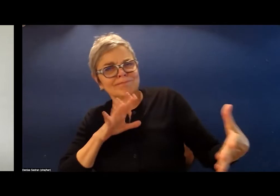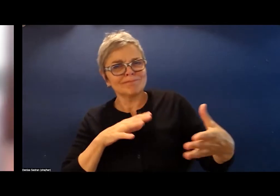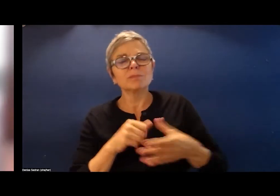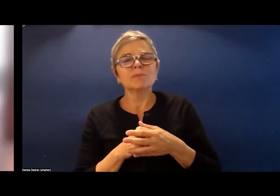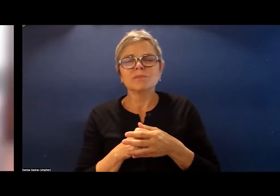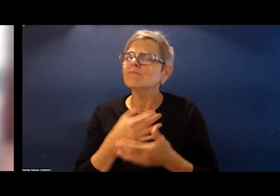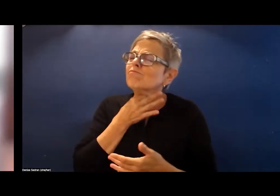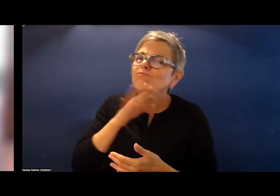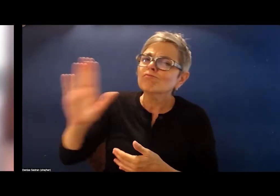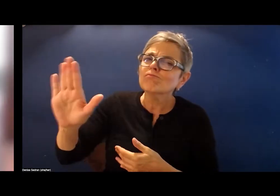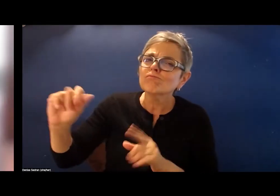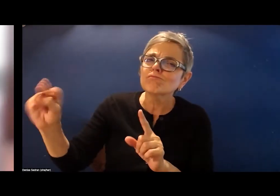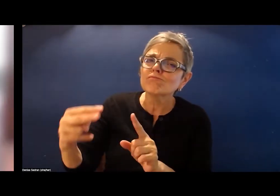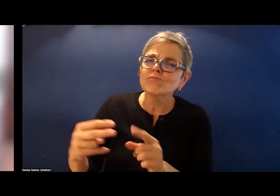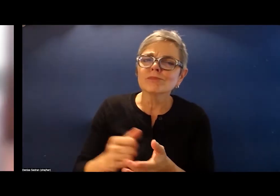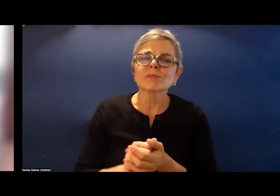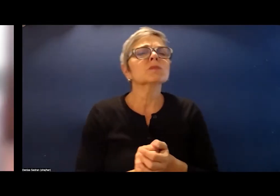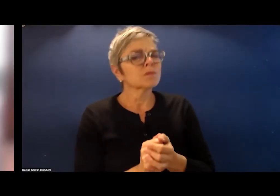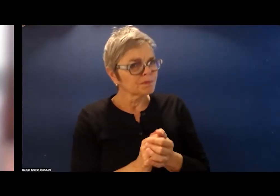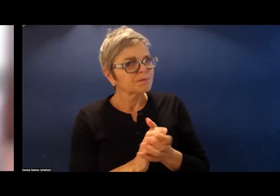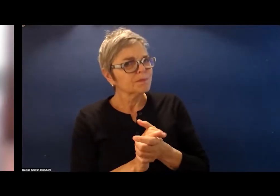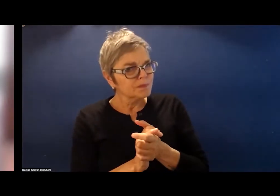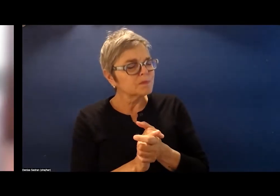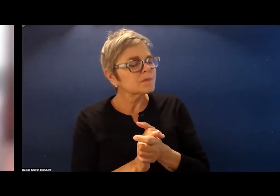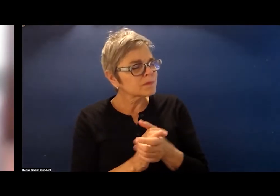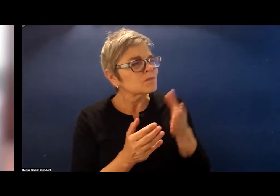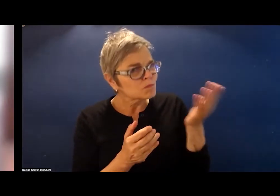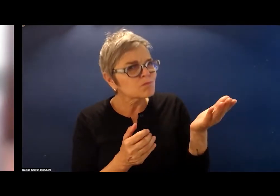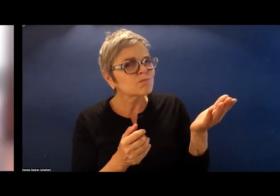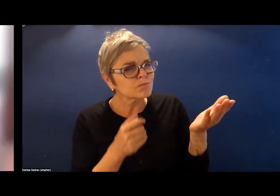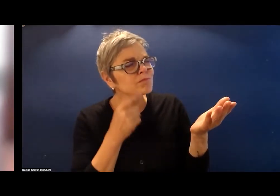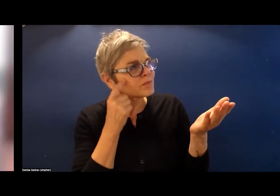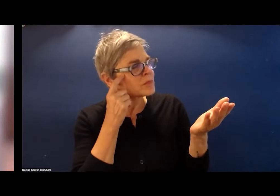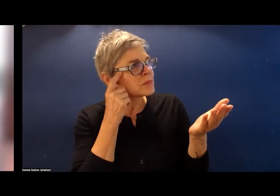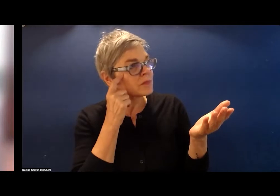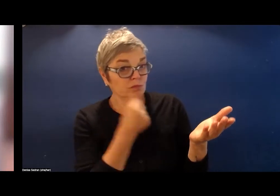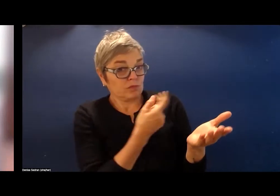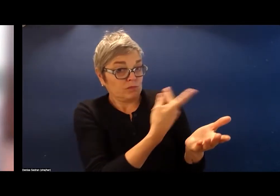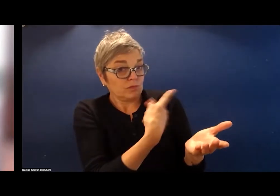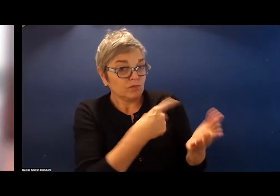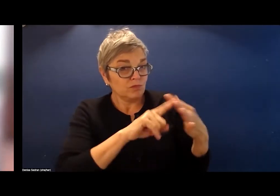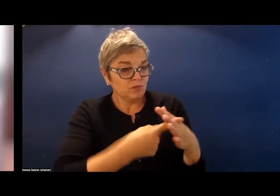Michelle: It's interesting that when we first started talking about the field school,